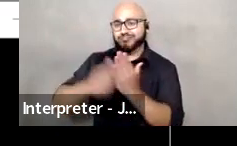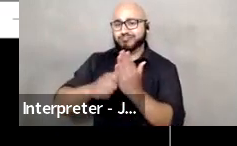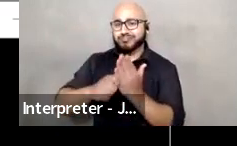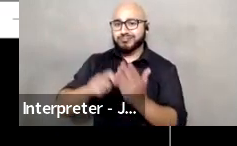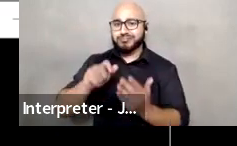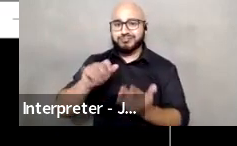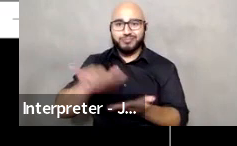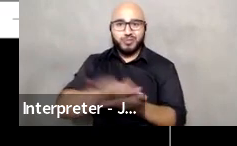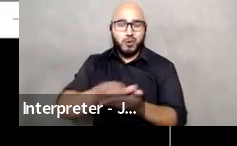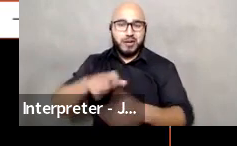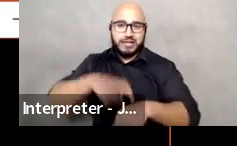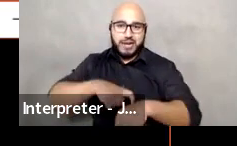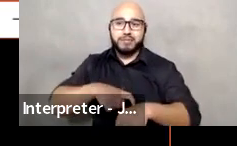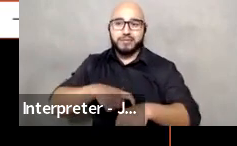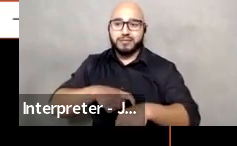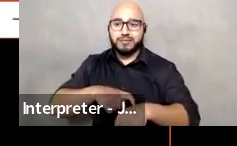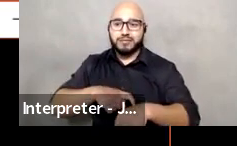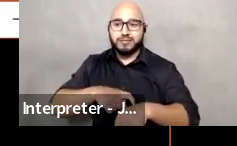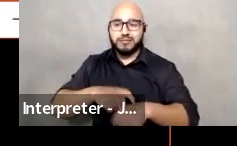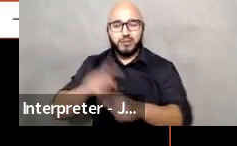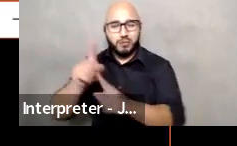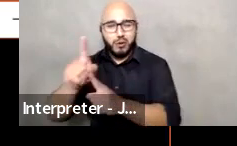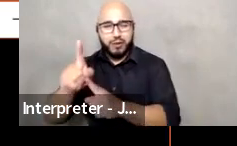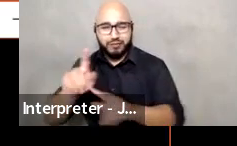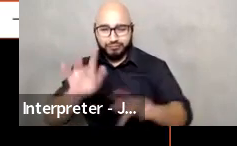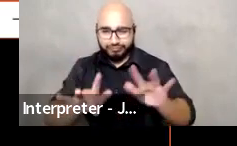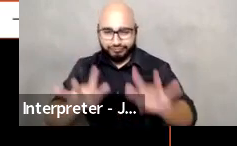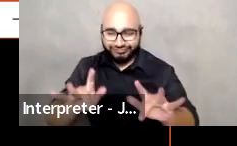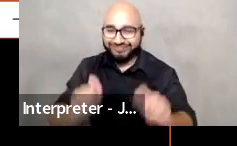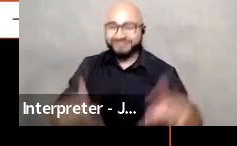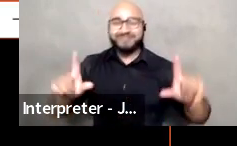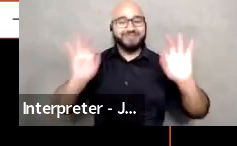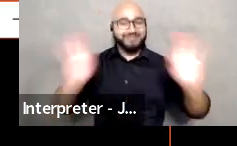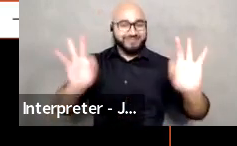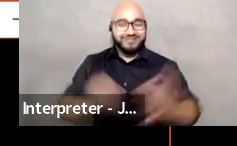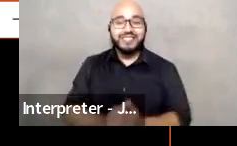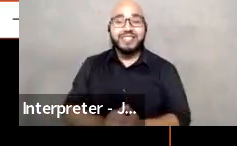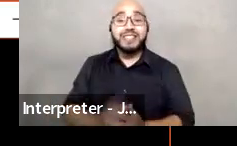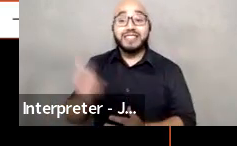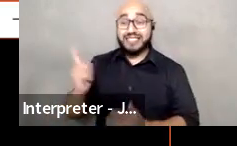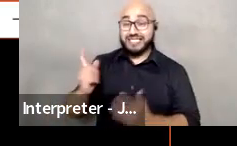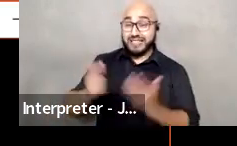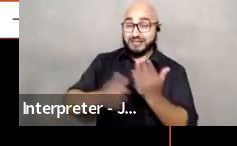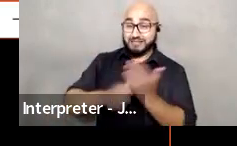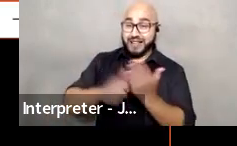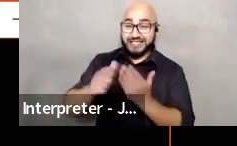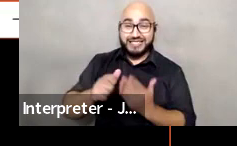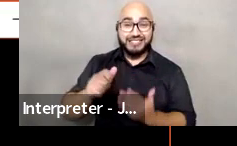I've got to get my. There we go. As New York. Times magazine